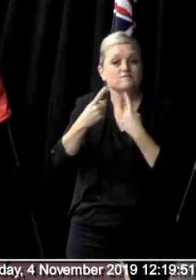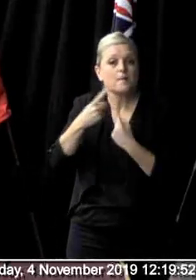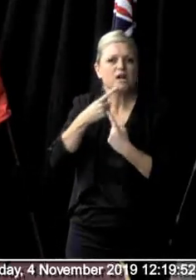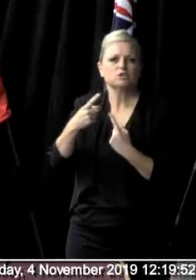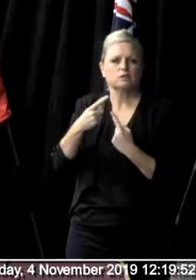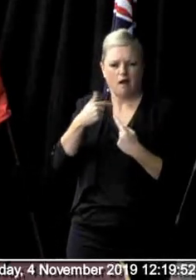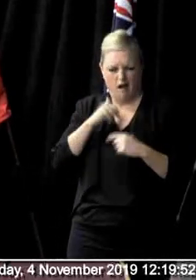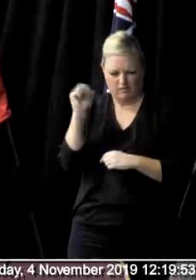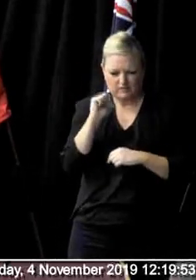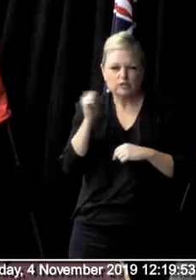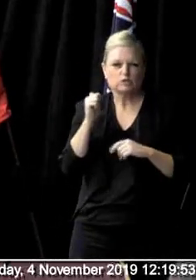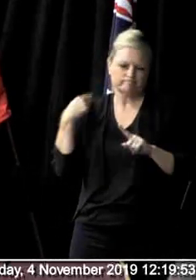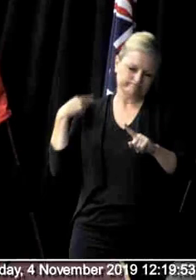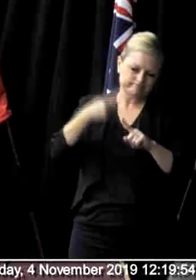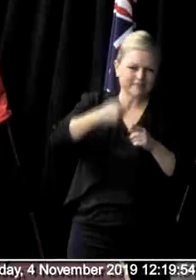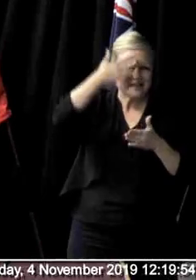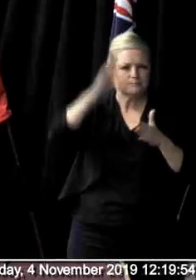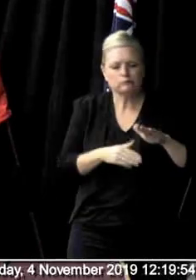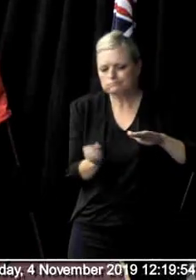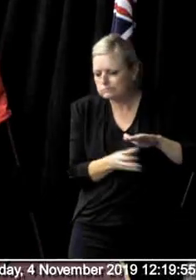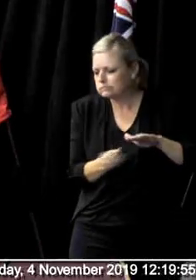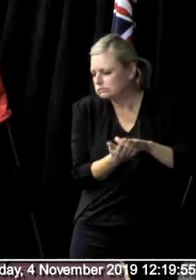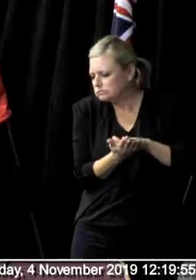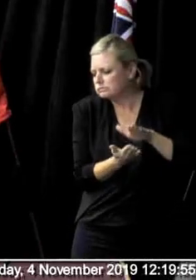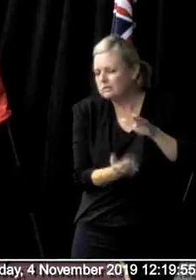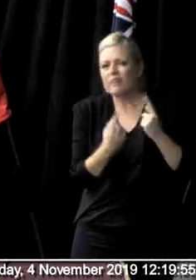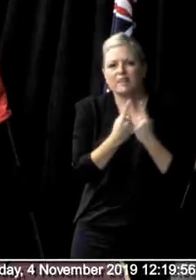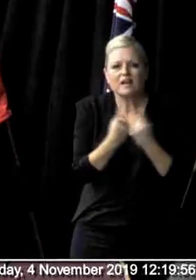for my daughter, which had also teaching resources in it.